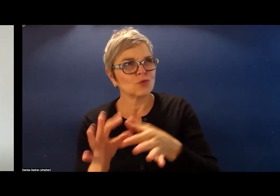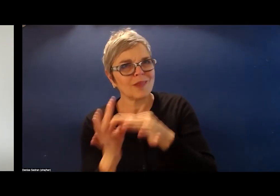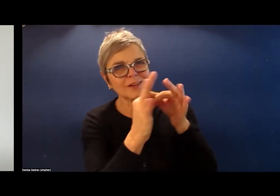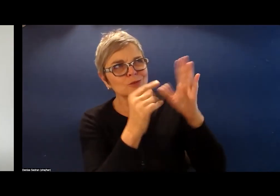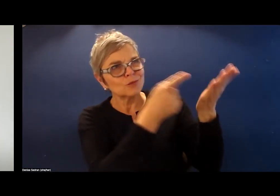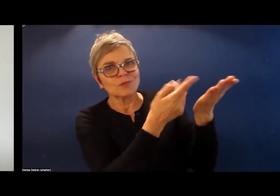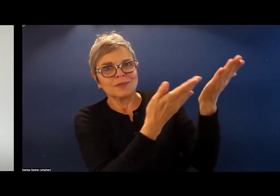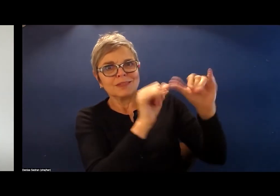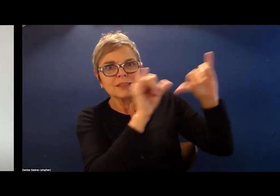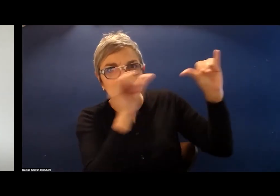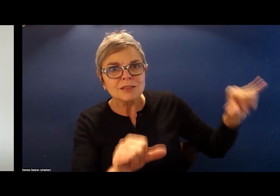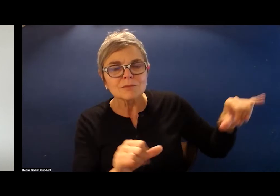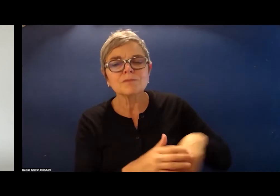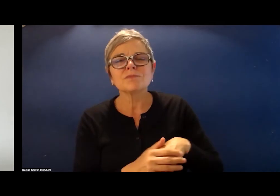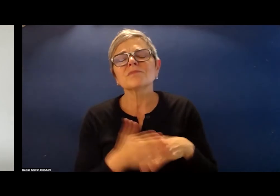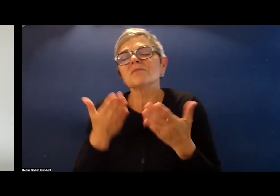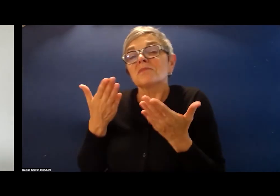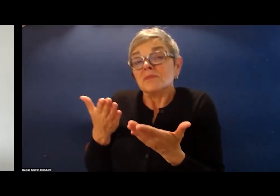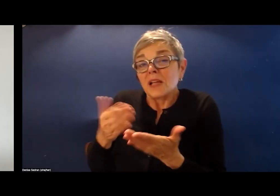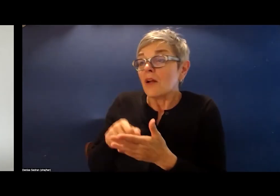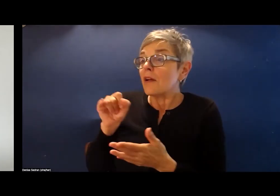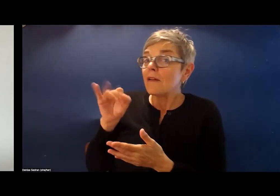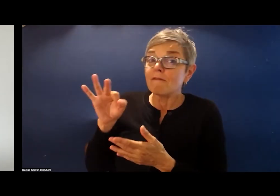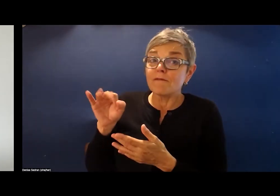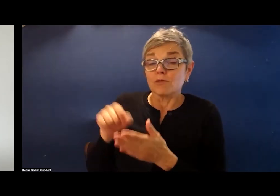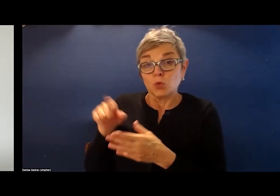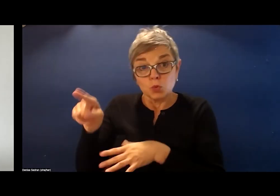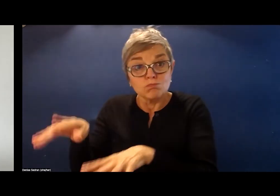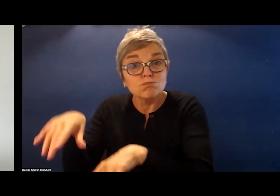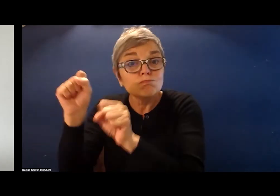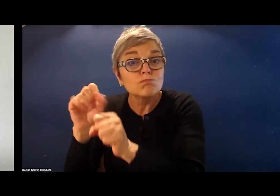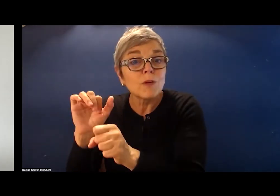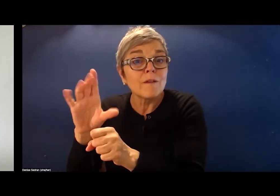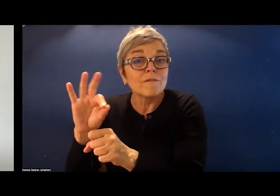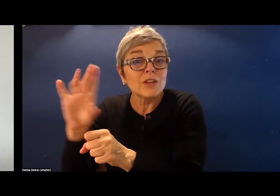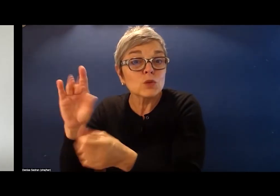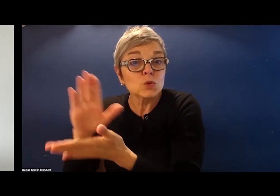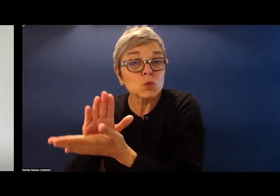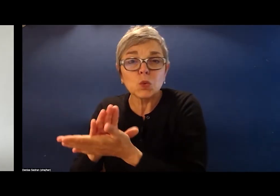or we were to do the field school again together, are there things that you would immediately be excited to do over